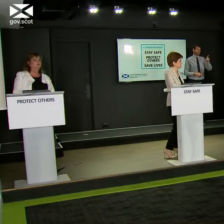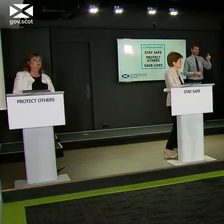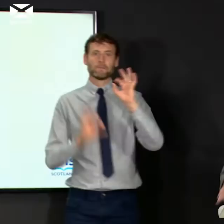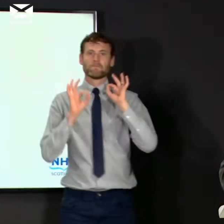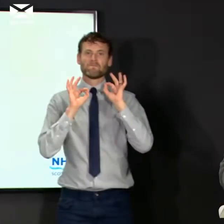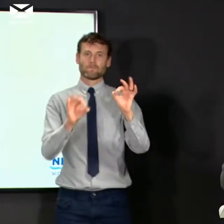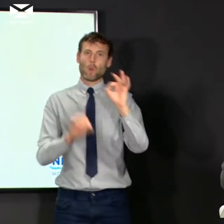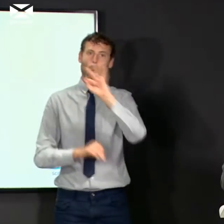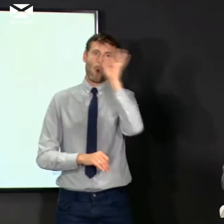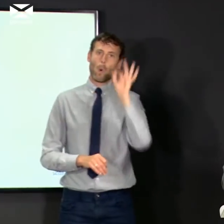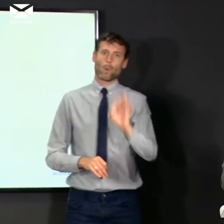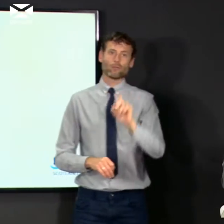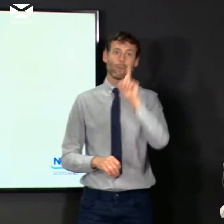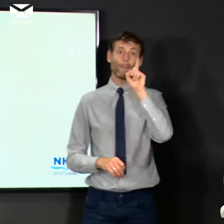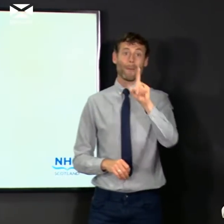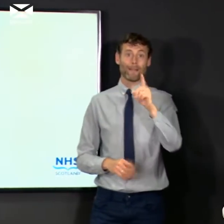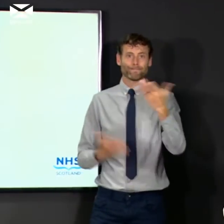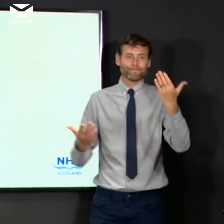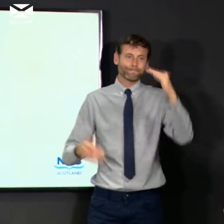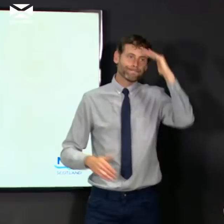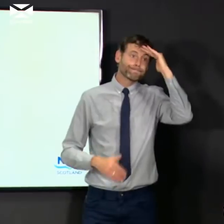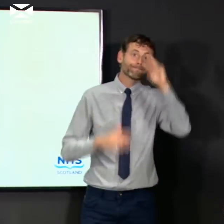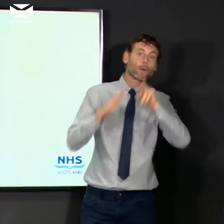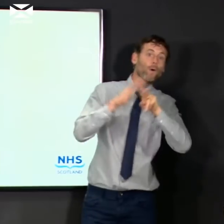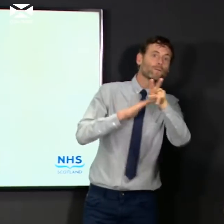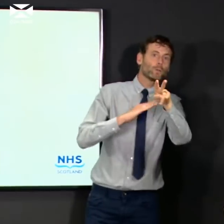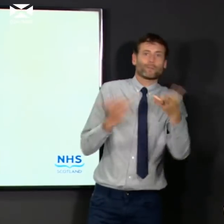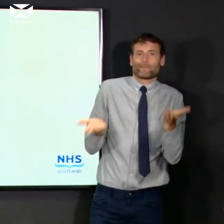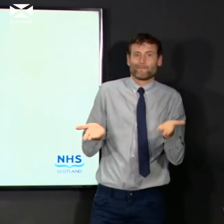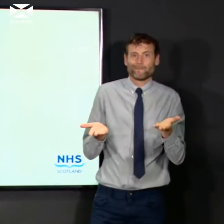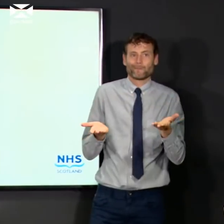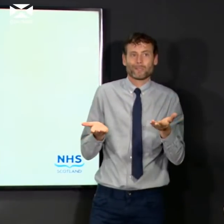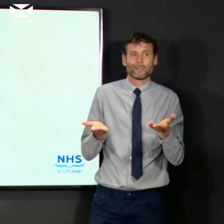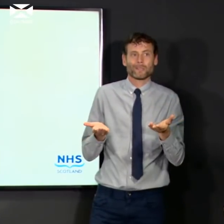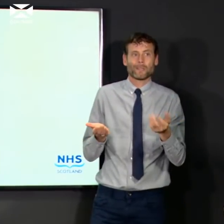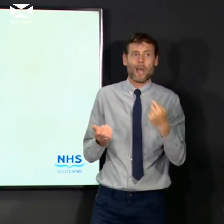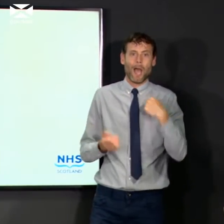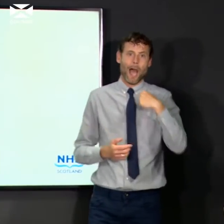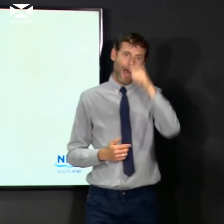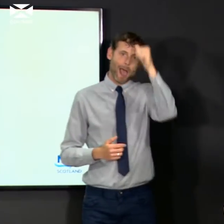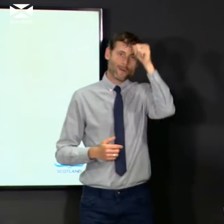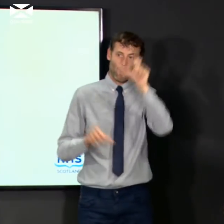but there are some things I do know. I know the virus is unchanged, and I know our individual